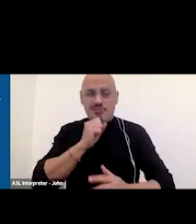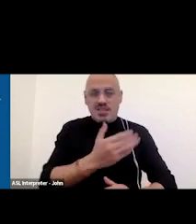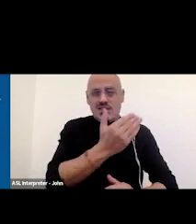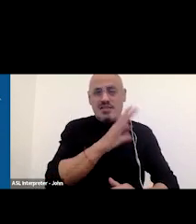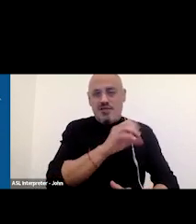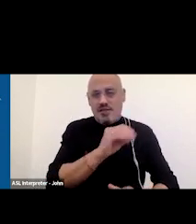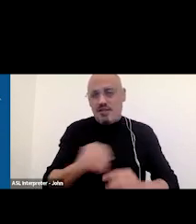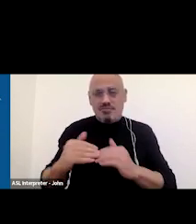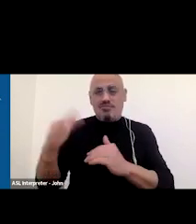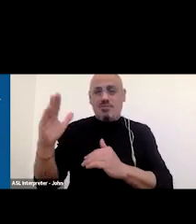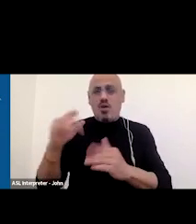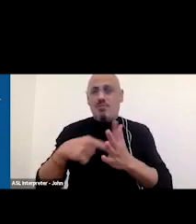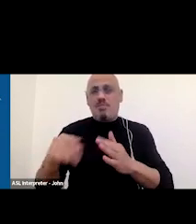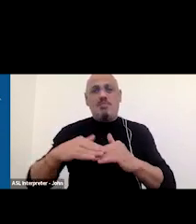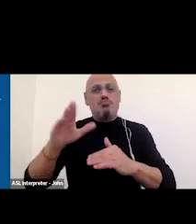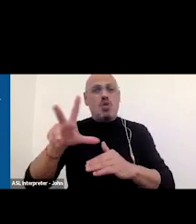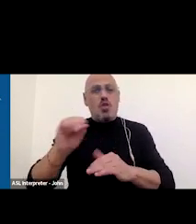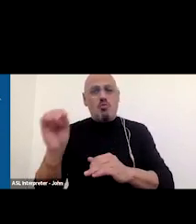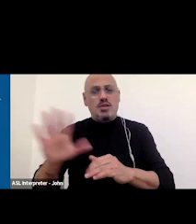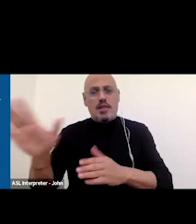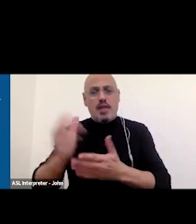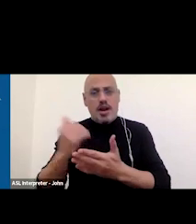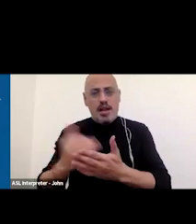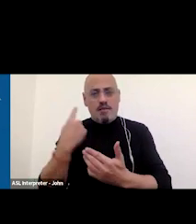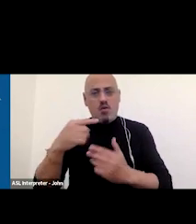pay more than 30% of their income on housing.